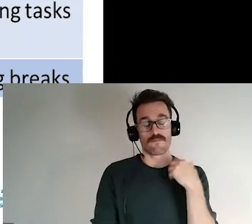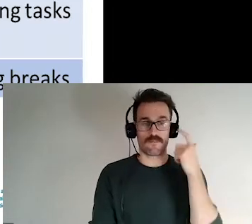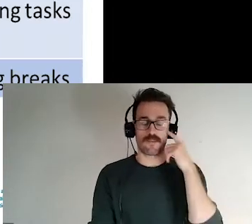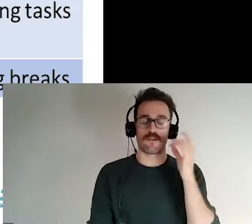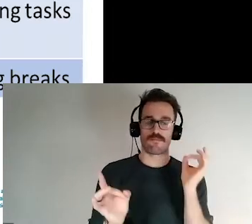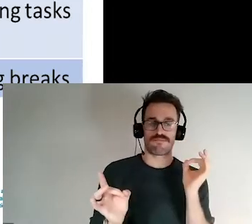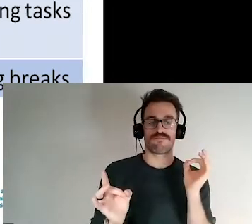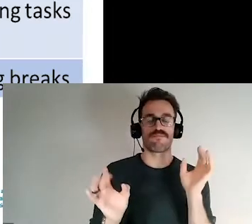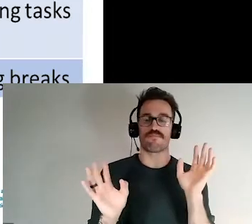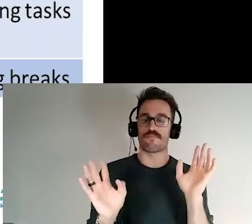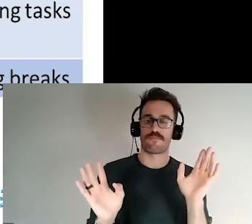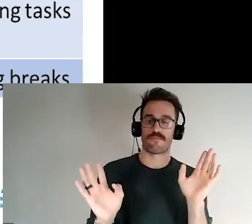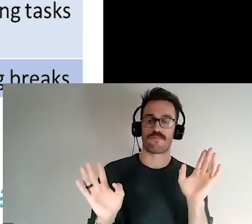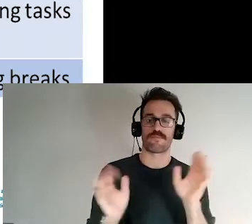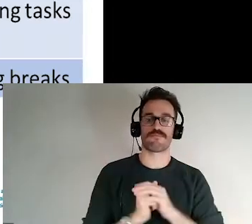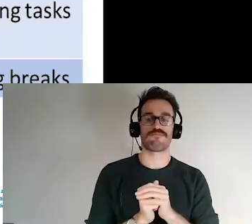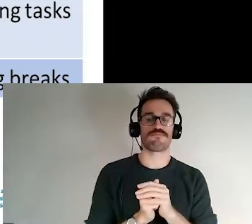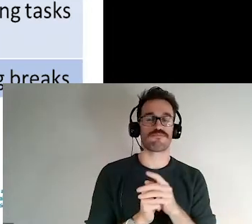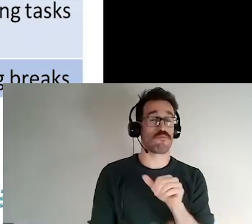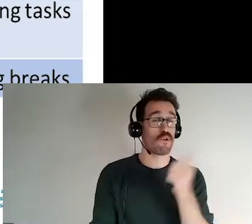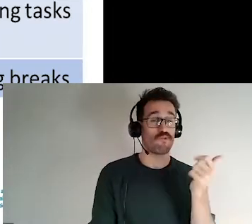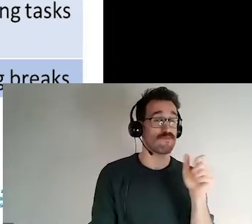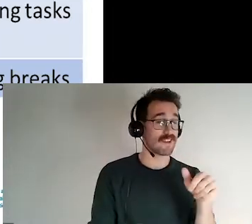but also some other things you can do at work like prioritizing work